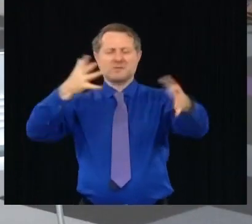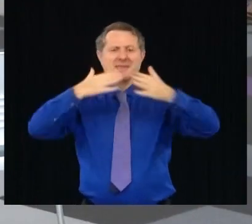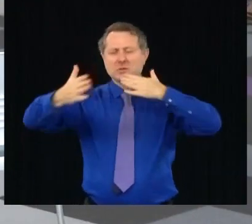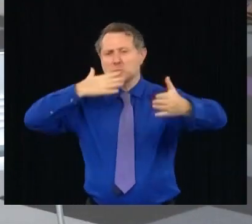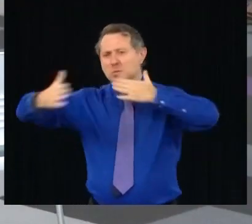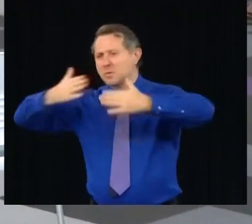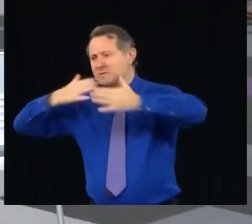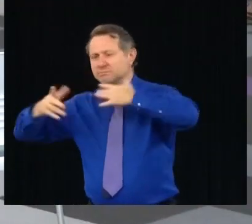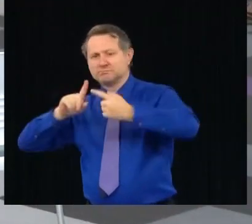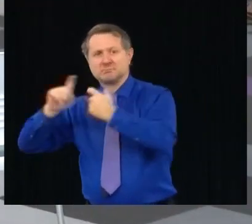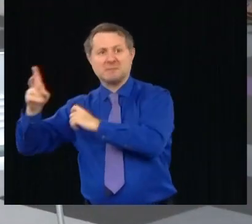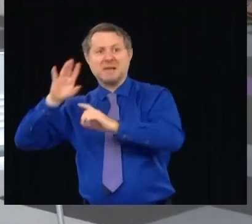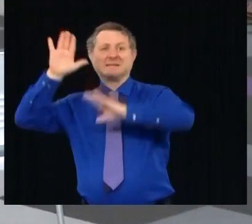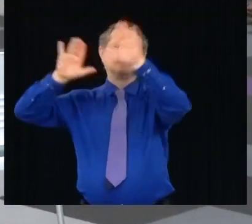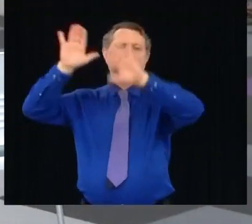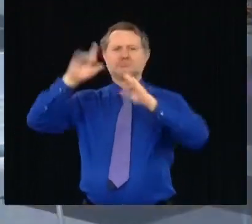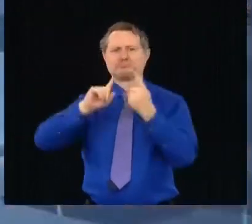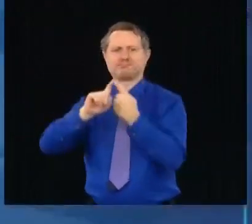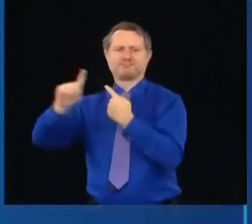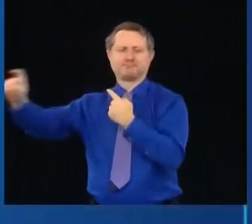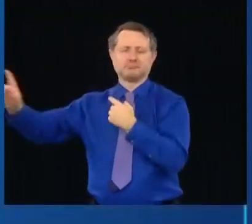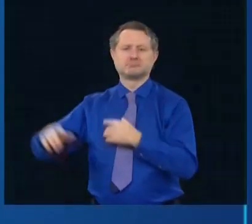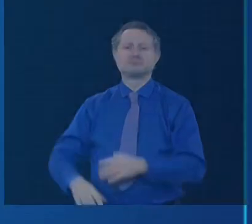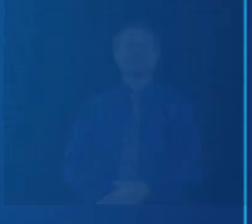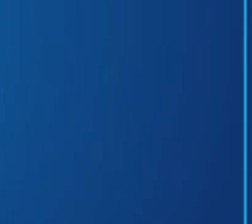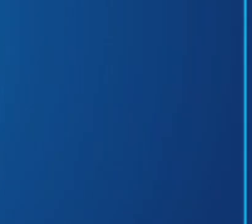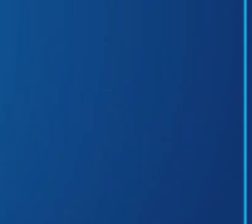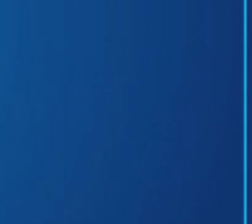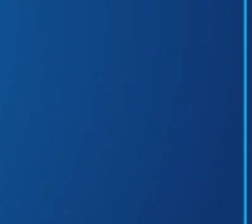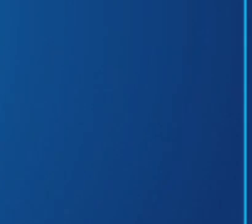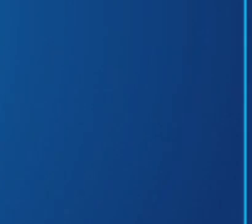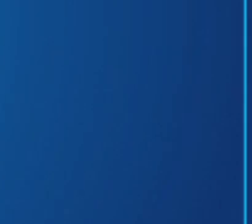THEIR OWN DECISIONS. THANK YOU, GUYS. THANK YOU VERY MUCH. GOOD TO SEE YOU GUYS. THANK YOU.